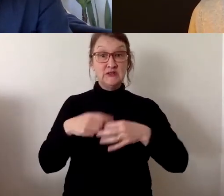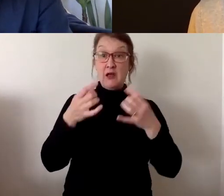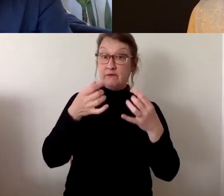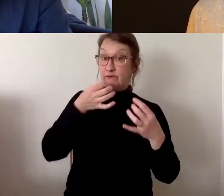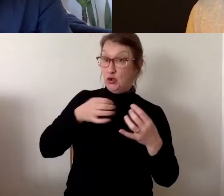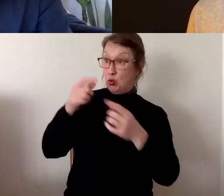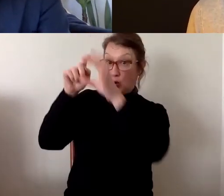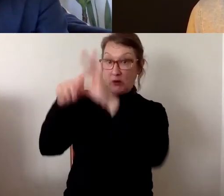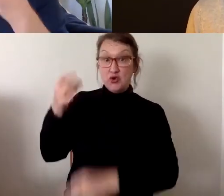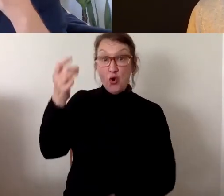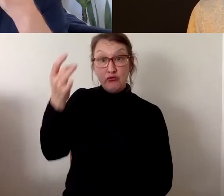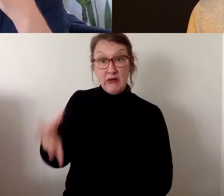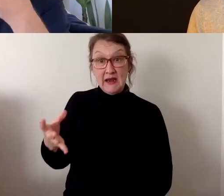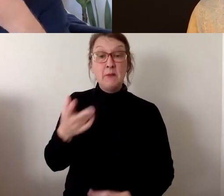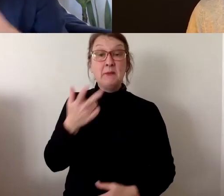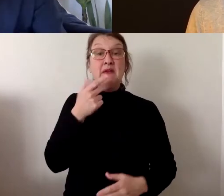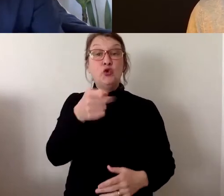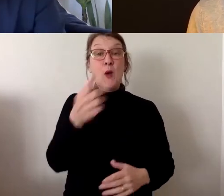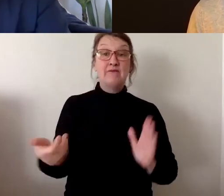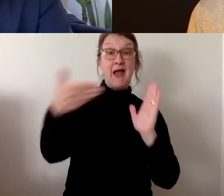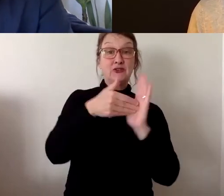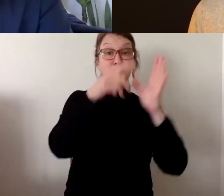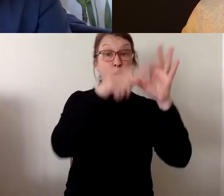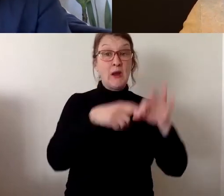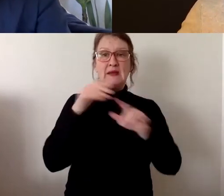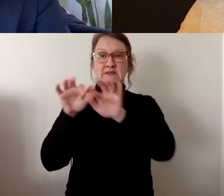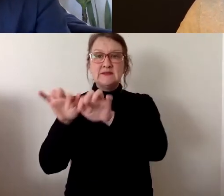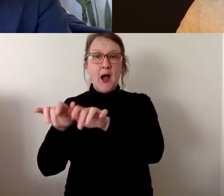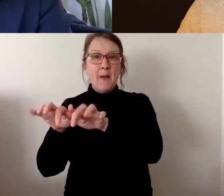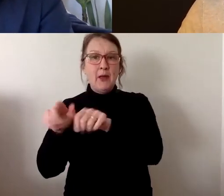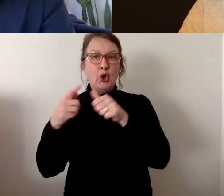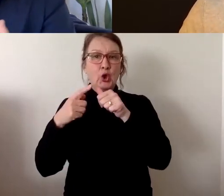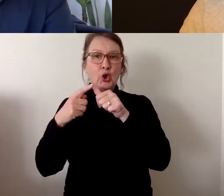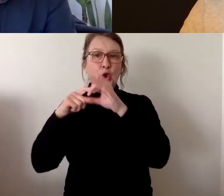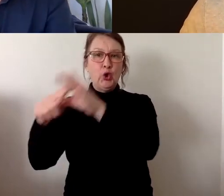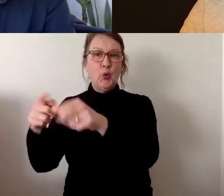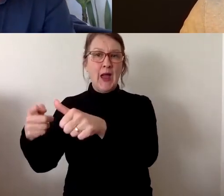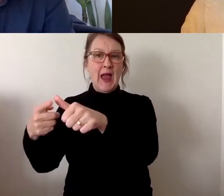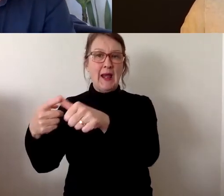feel free to pop that into the Q&A section and we'll get to as many as we can.